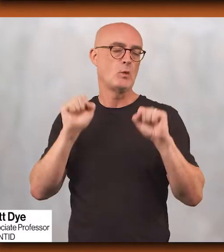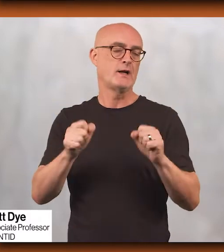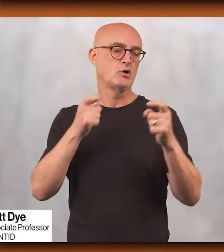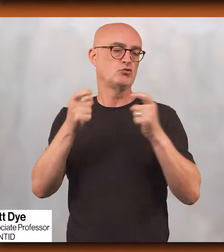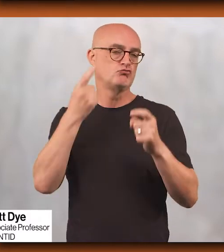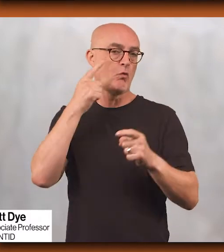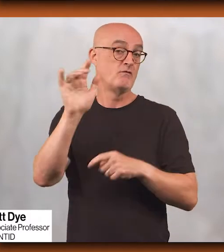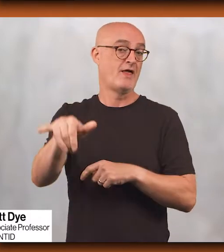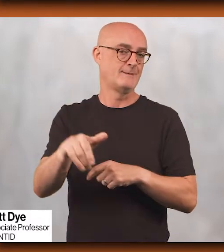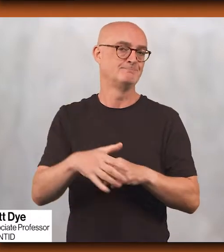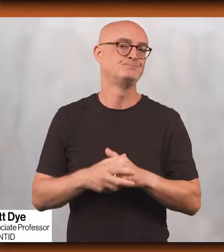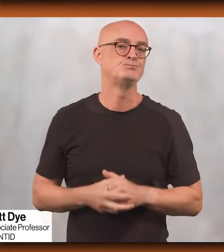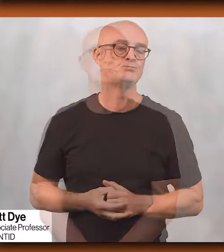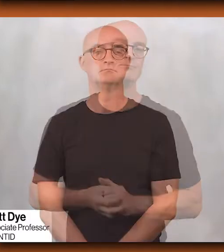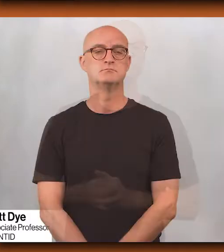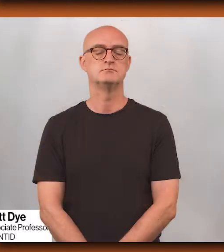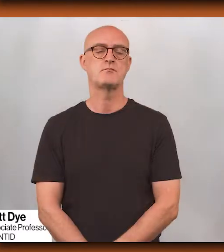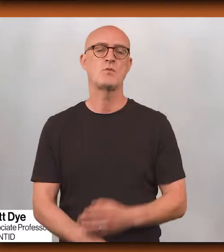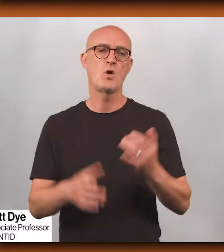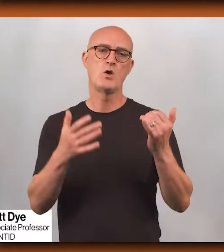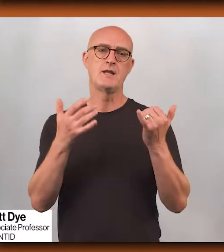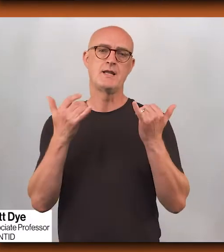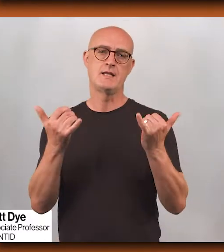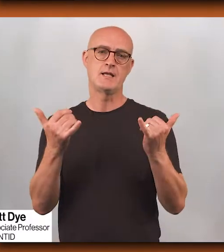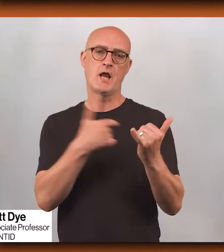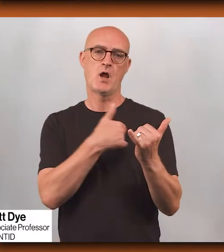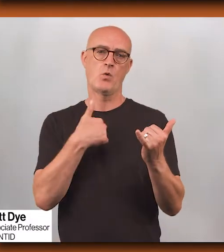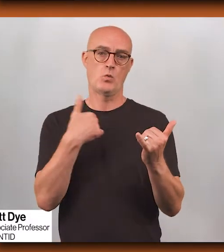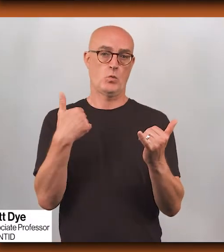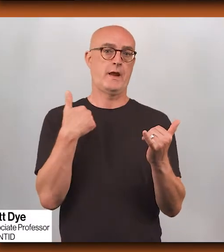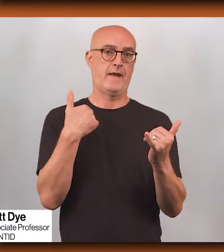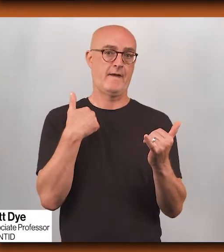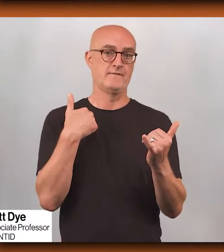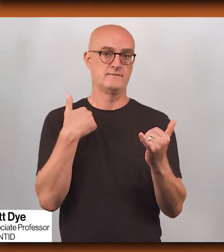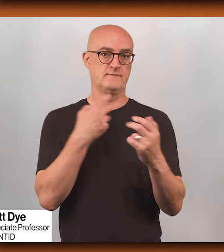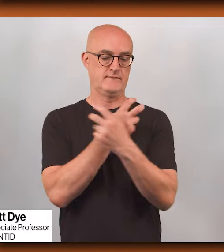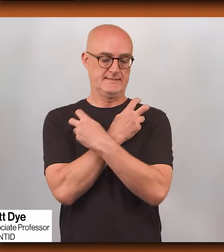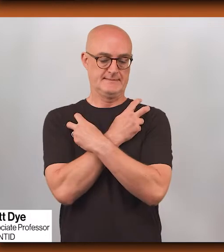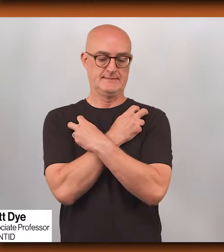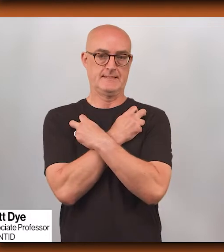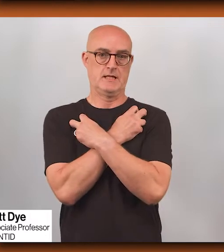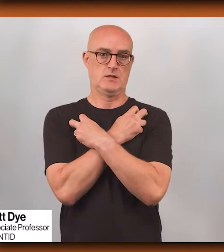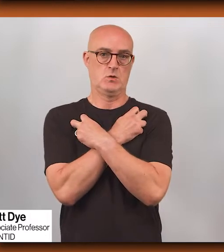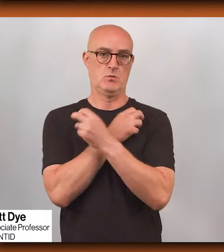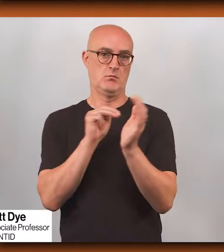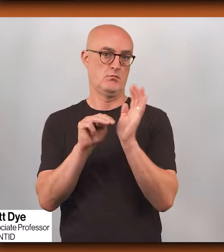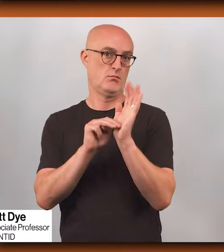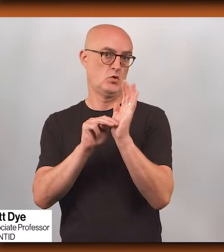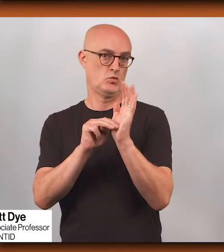so to compute the articulatory effort, we're using an approach based on physical simulation,